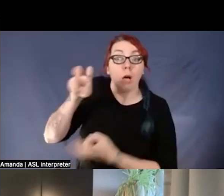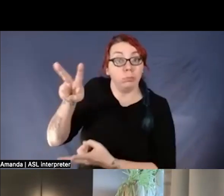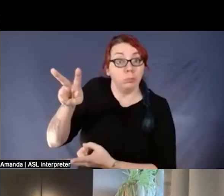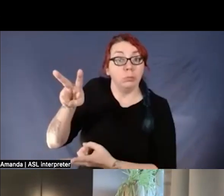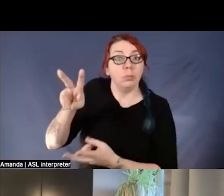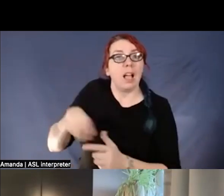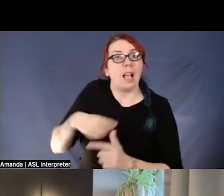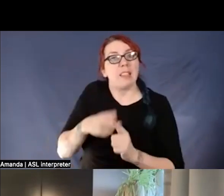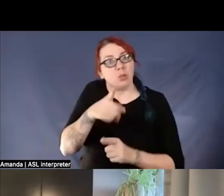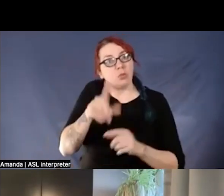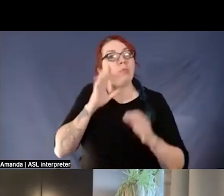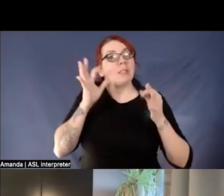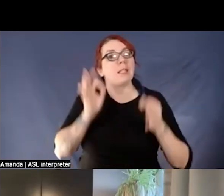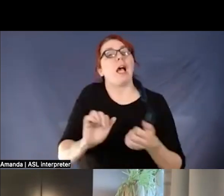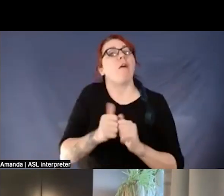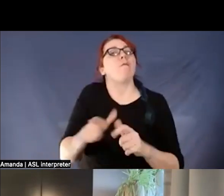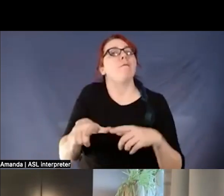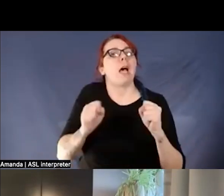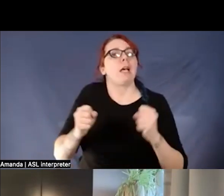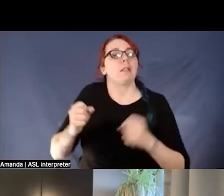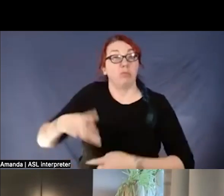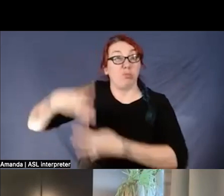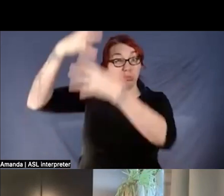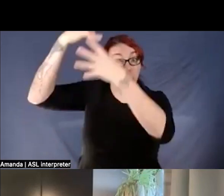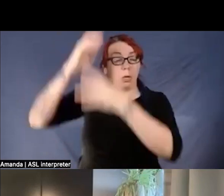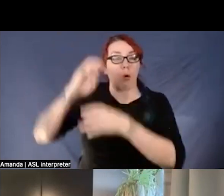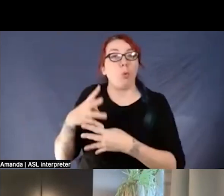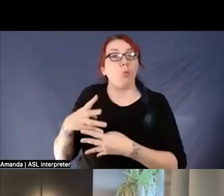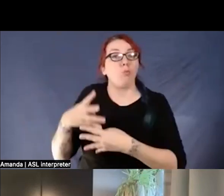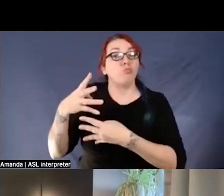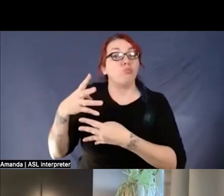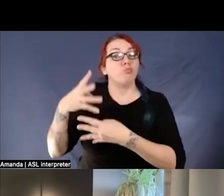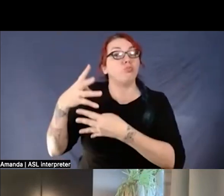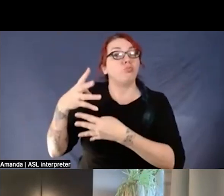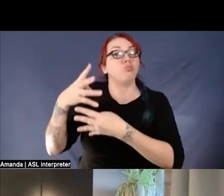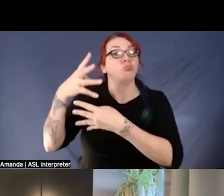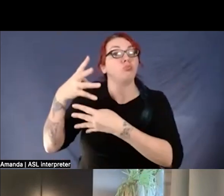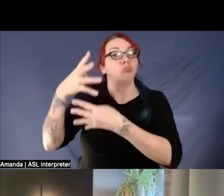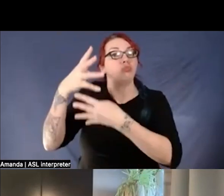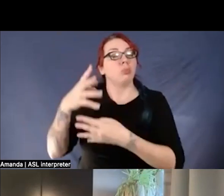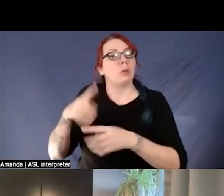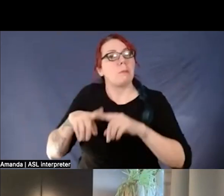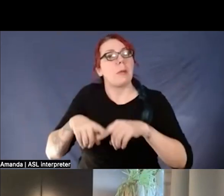pop a link in the chat of this tool so you can kind of load up your tabs to check out later.